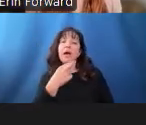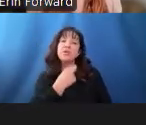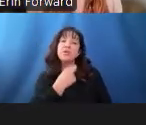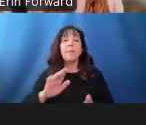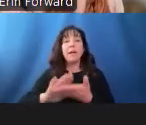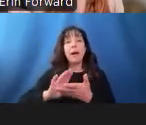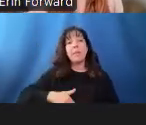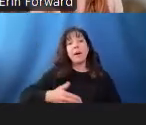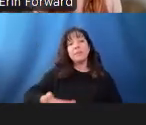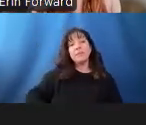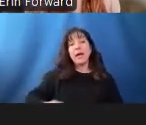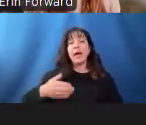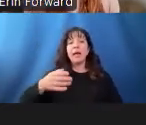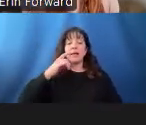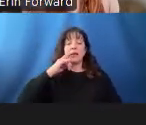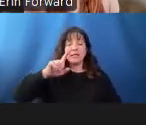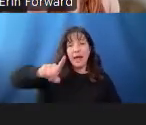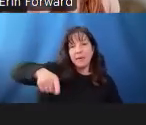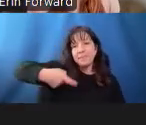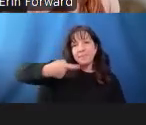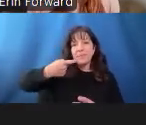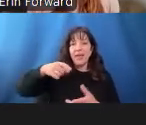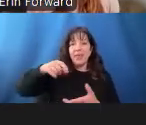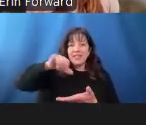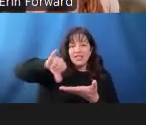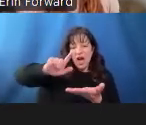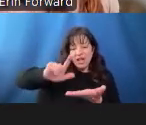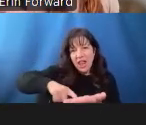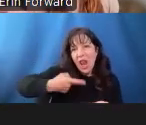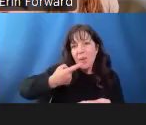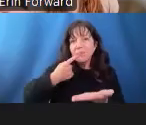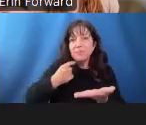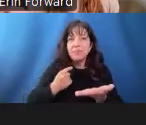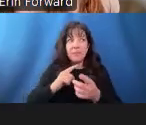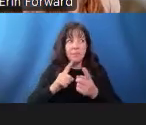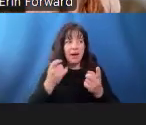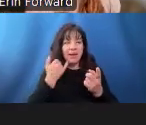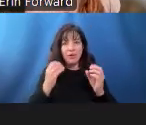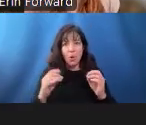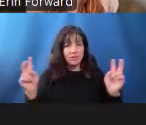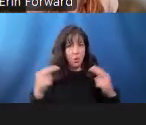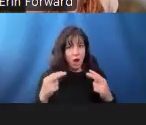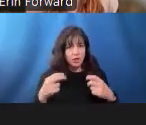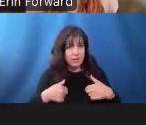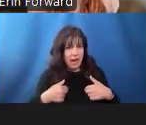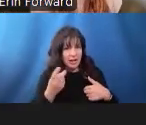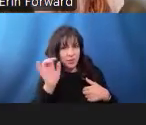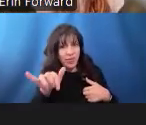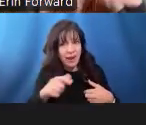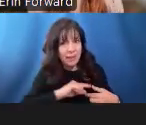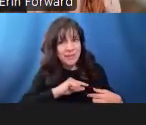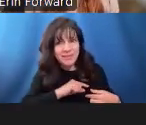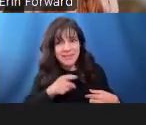for, like, using their finger to get the sauce from the bowl. But like, I do that when no one's watching. And so some of our